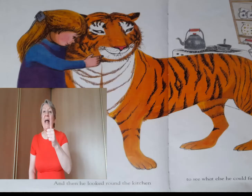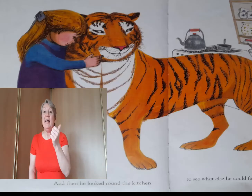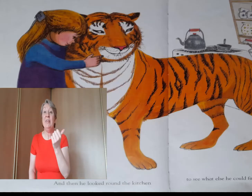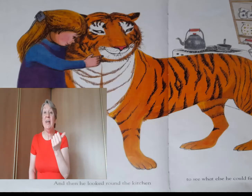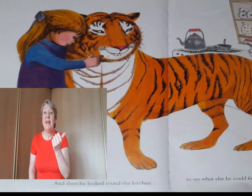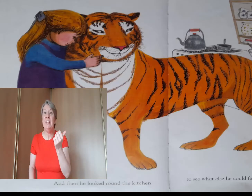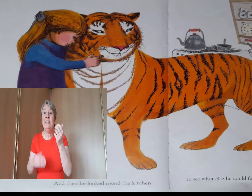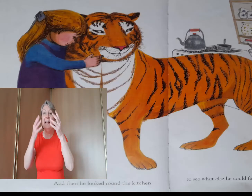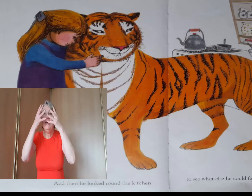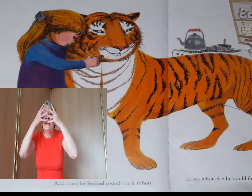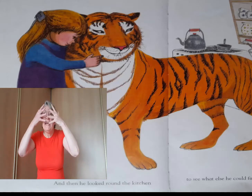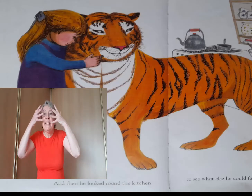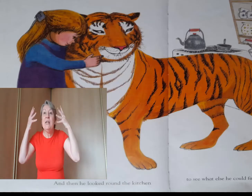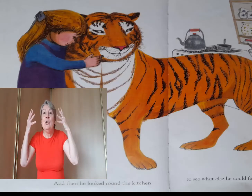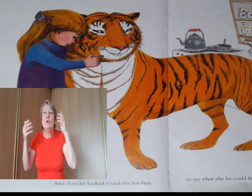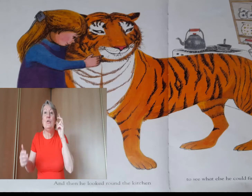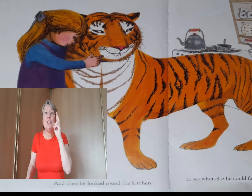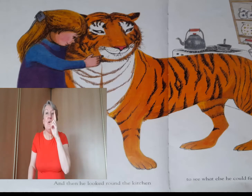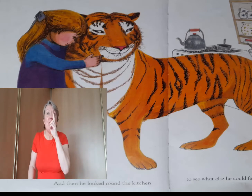and then he looked around